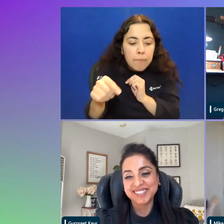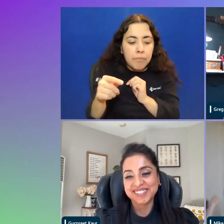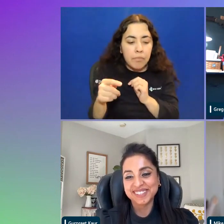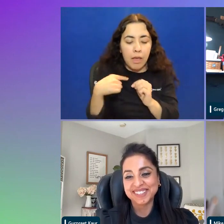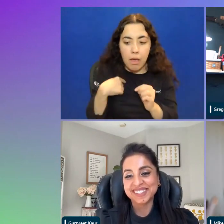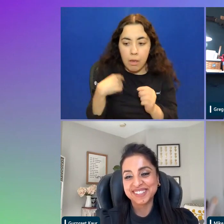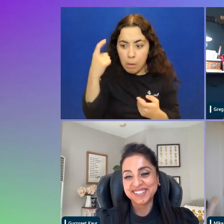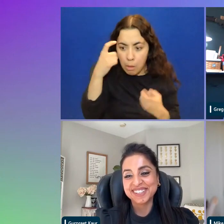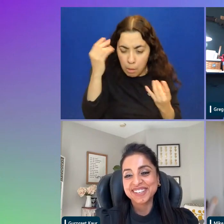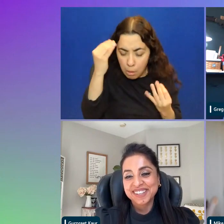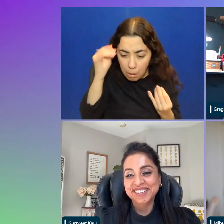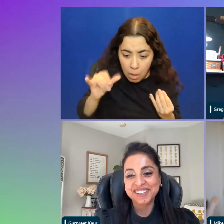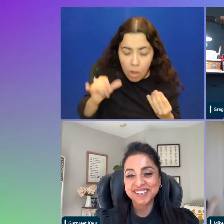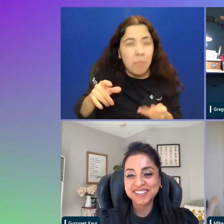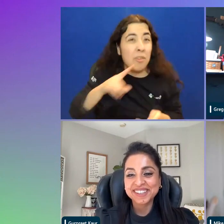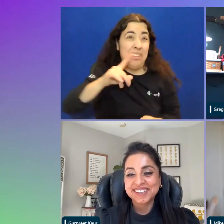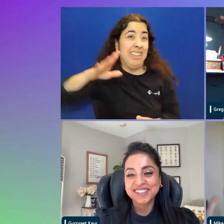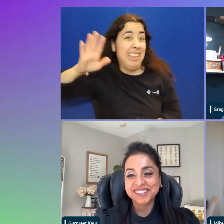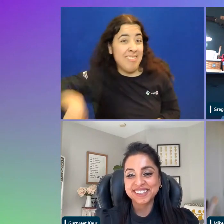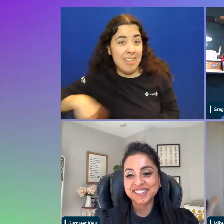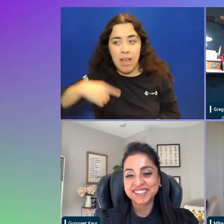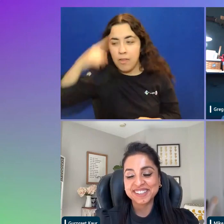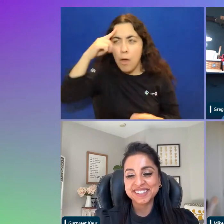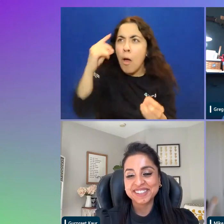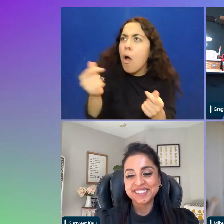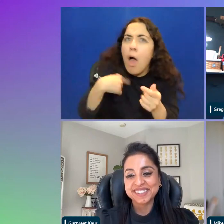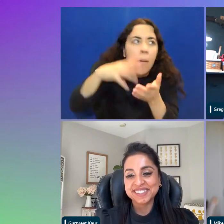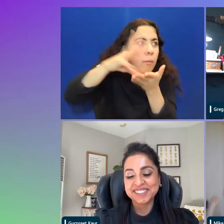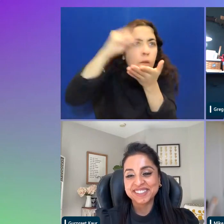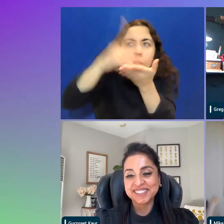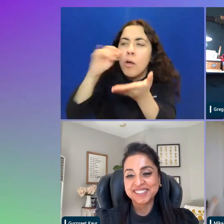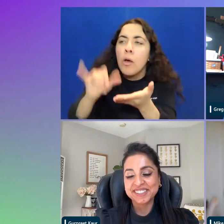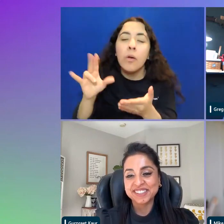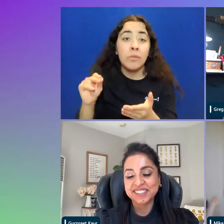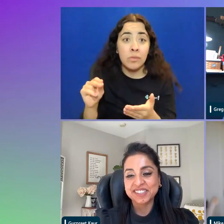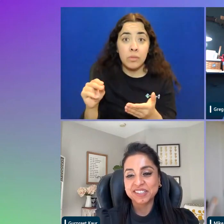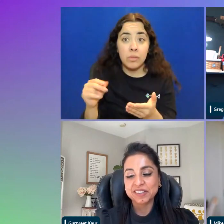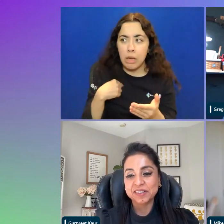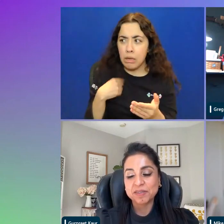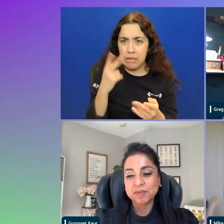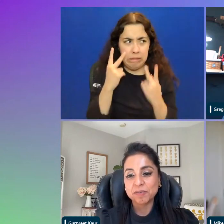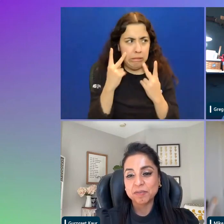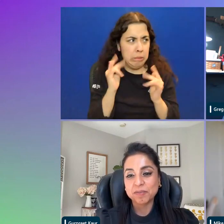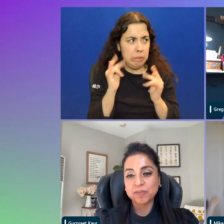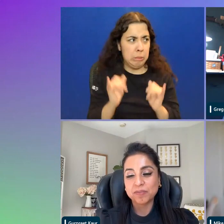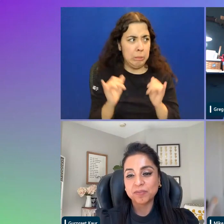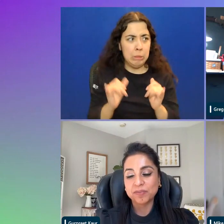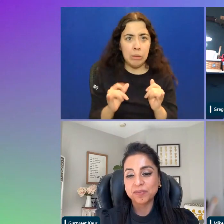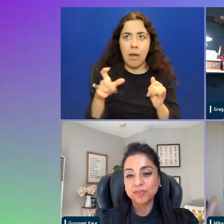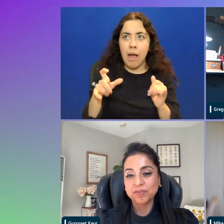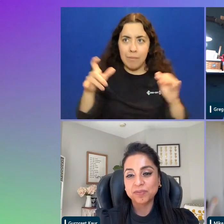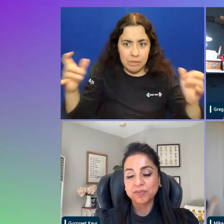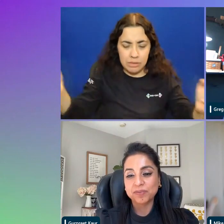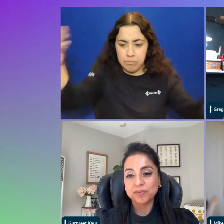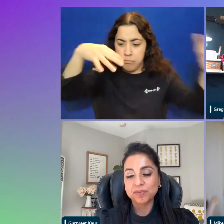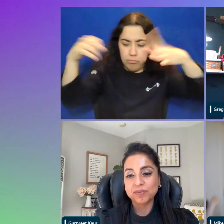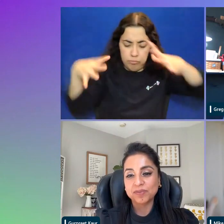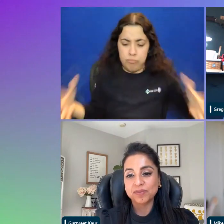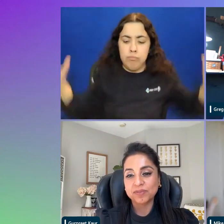quick at the time. Wow, look at this great discovery. I need to put that in place. Like we need to get our arms around this. And